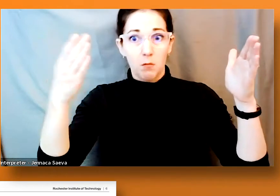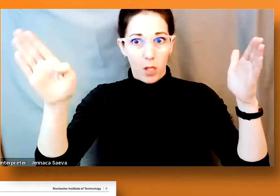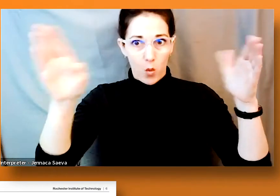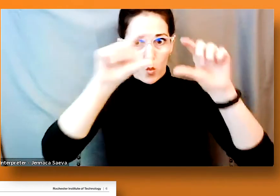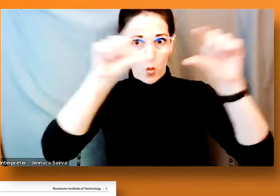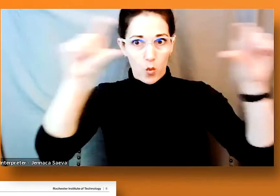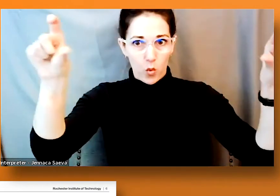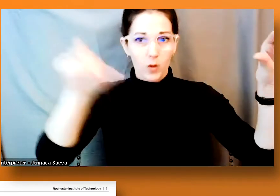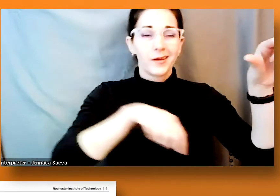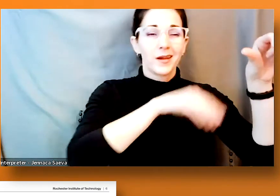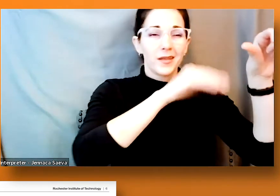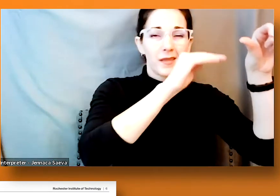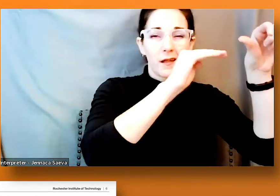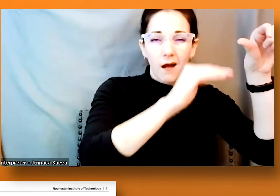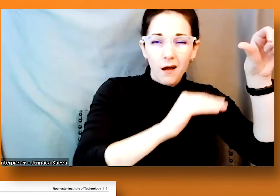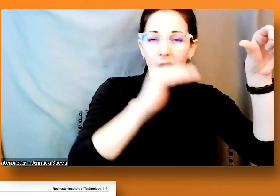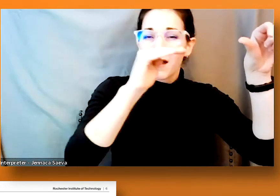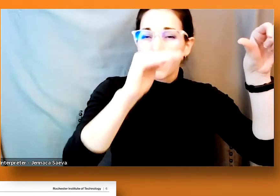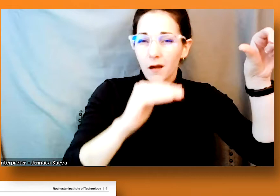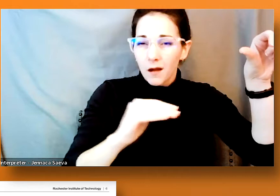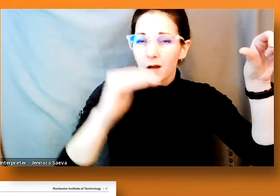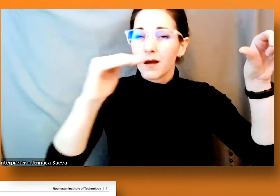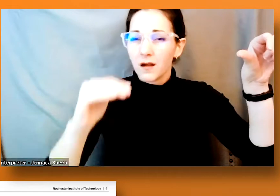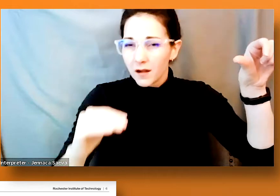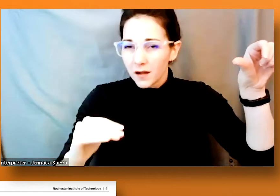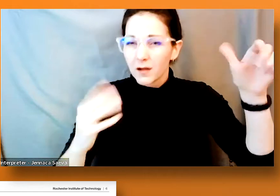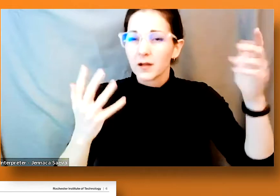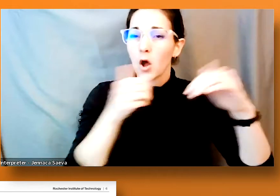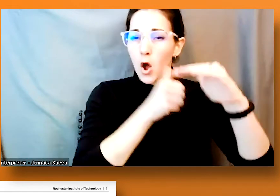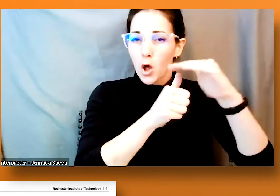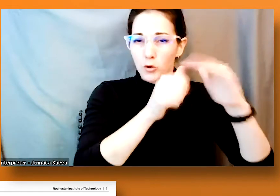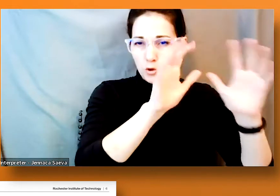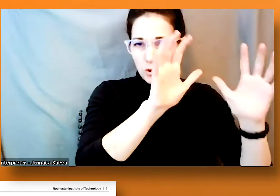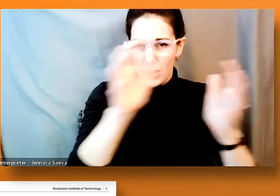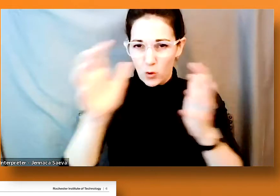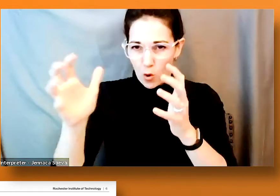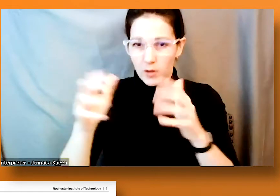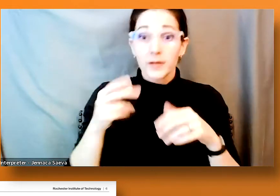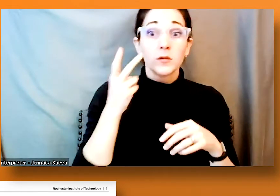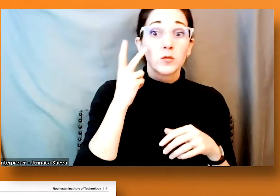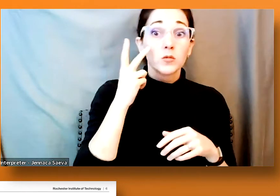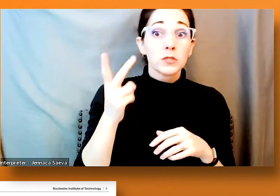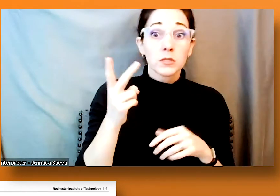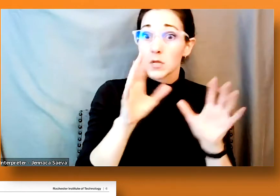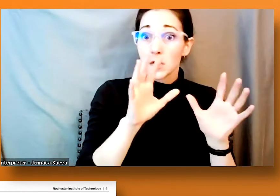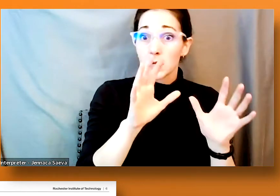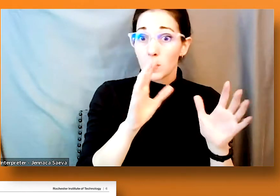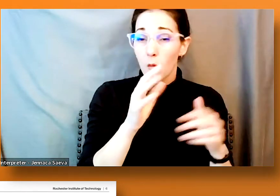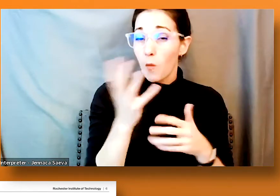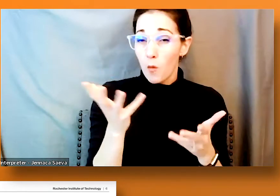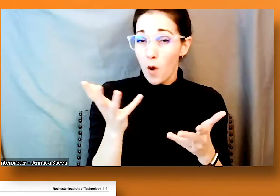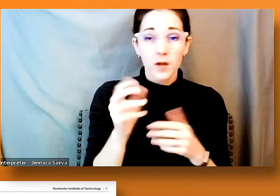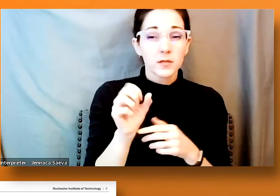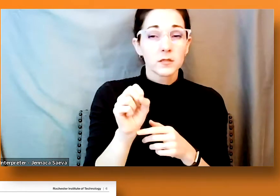within those broad categories. You'll see subtotals